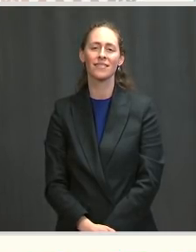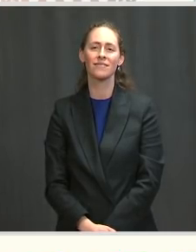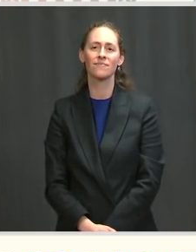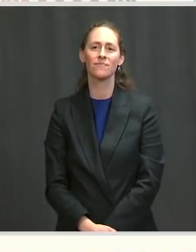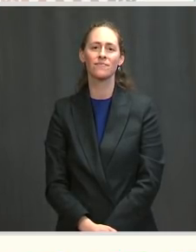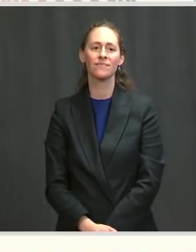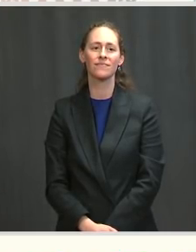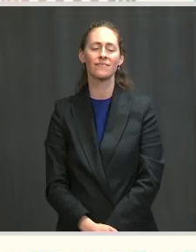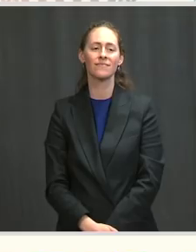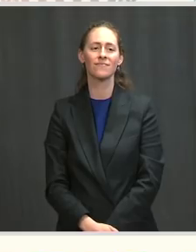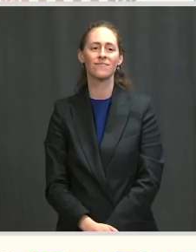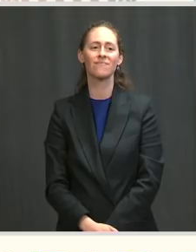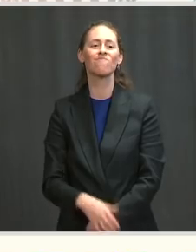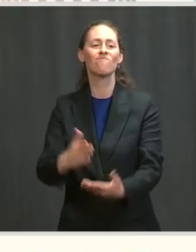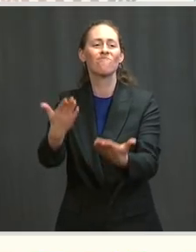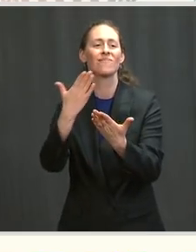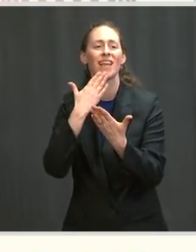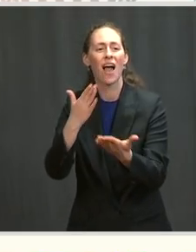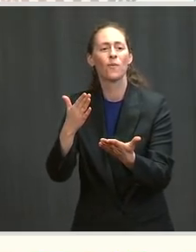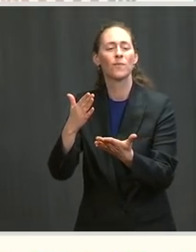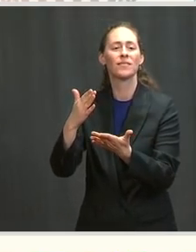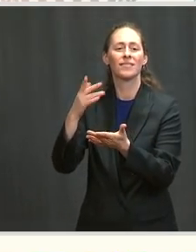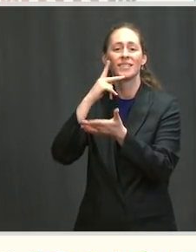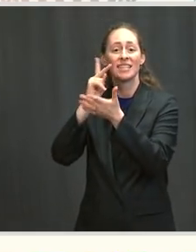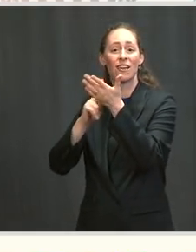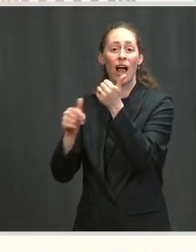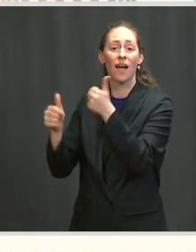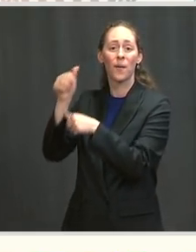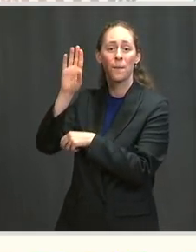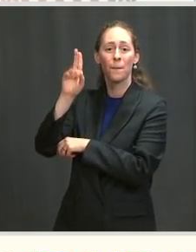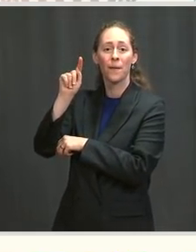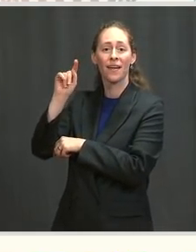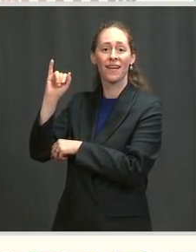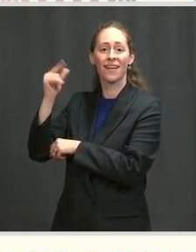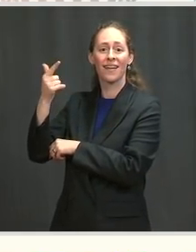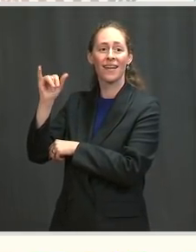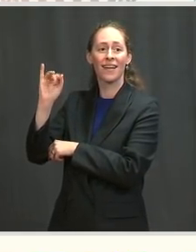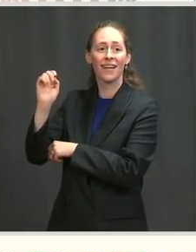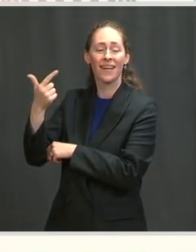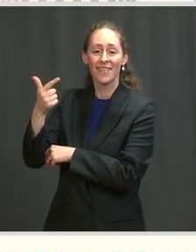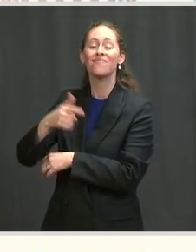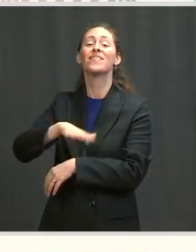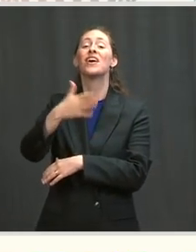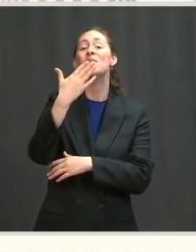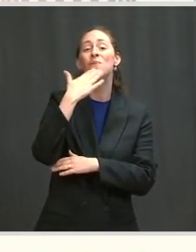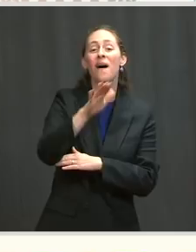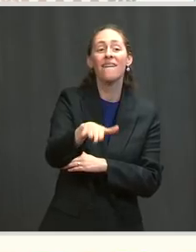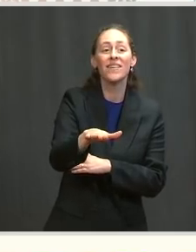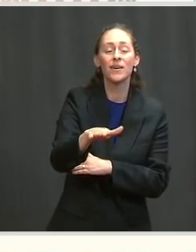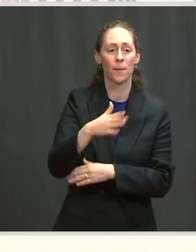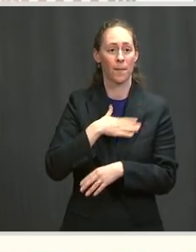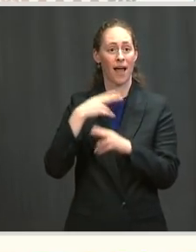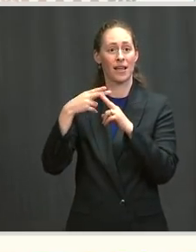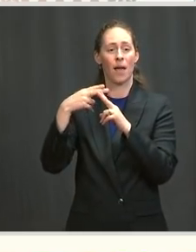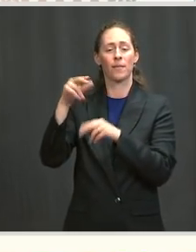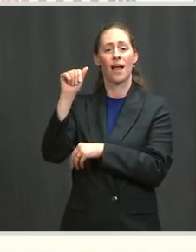Mr. Mota: Thank you so much, Secretary Buttigieg, and good afternoon, everyone. My name is Ashton Motha. I use he/him pronouns